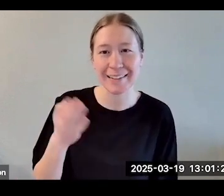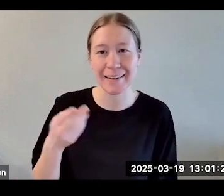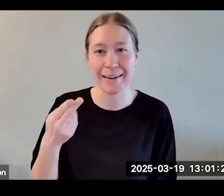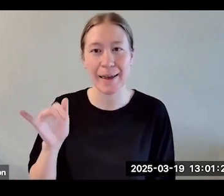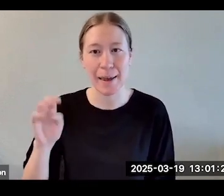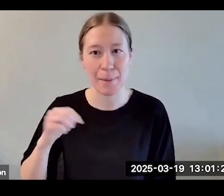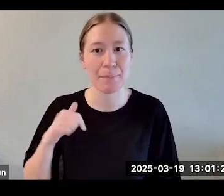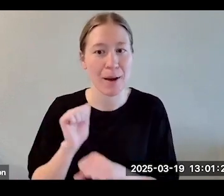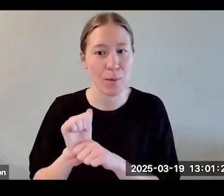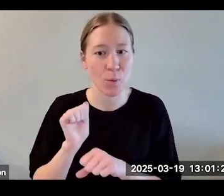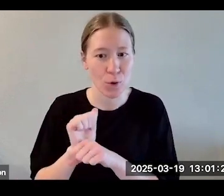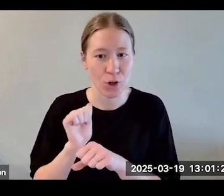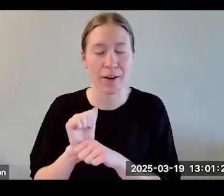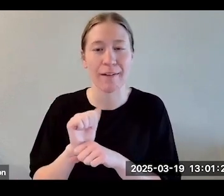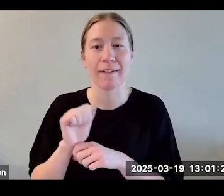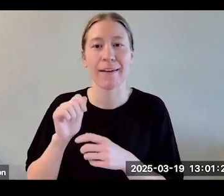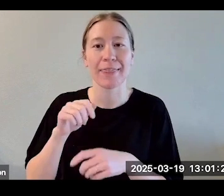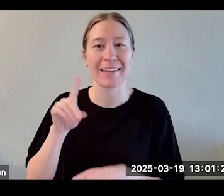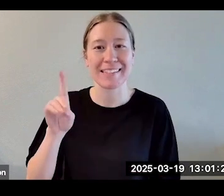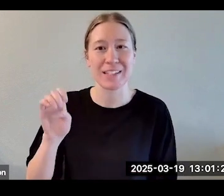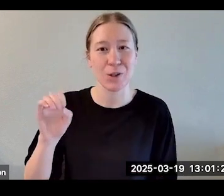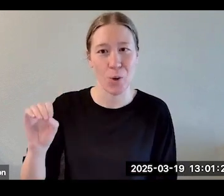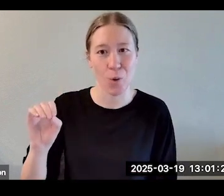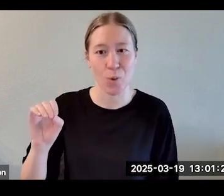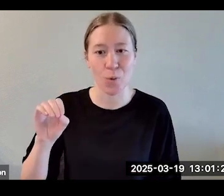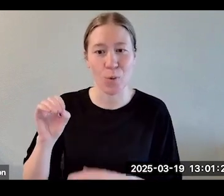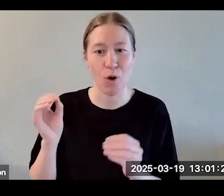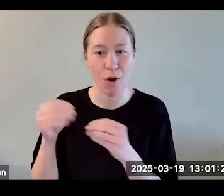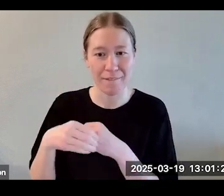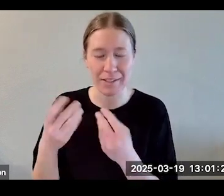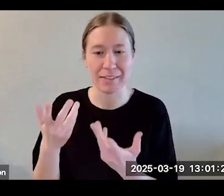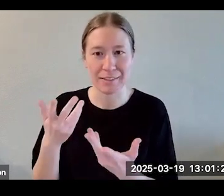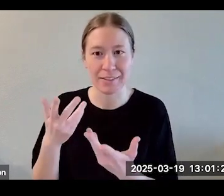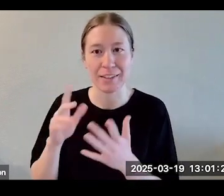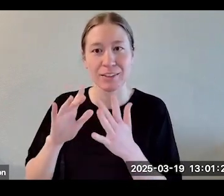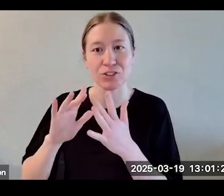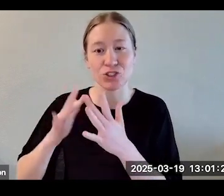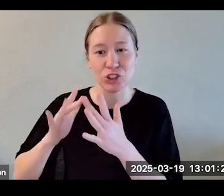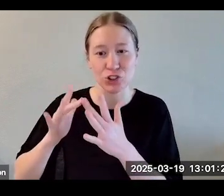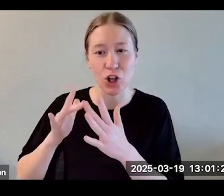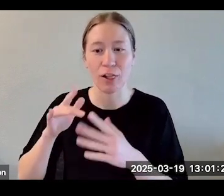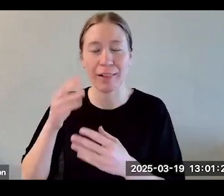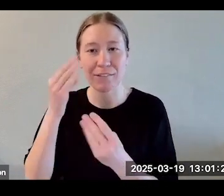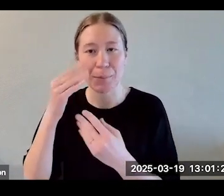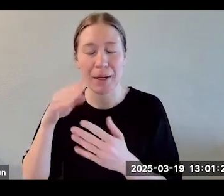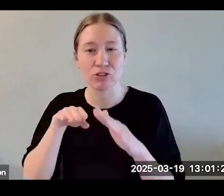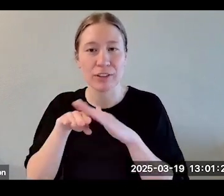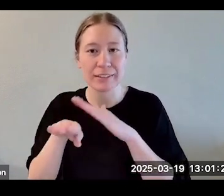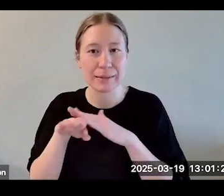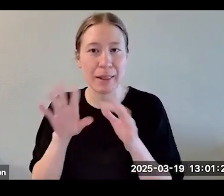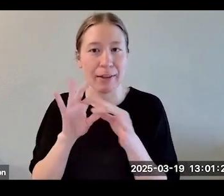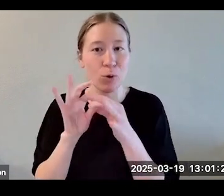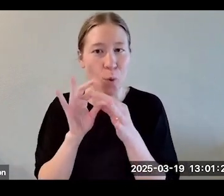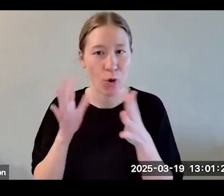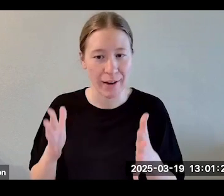as our digital information accessibility coordinator. And today, we're gonna be running you through a little bit of an intro